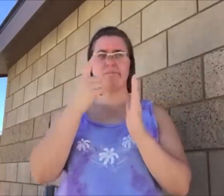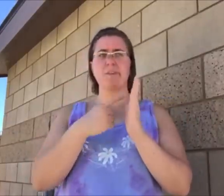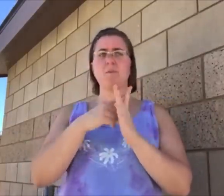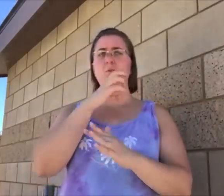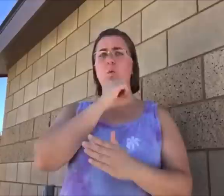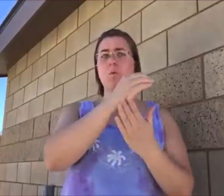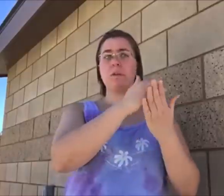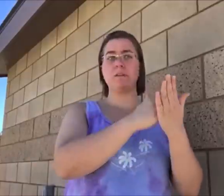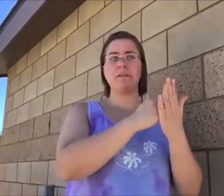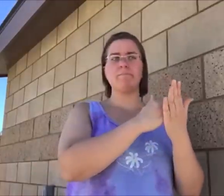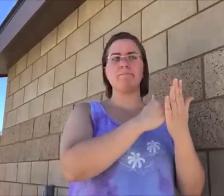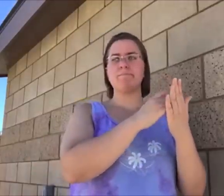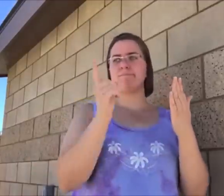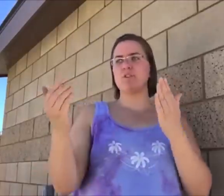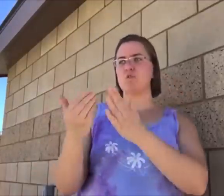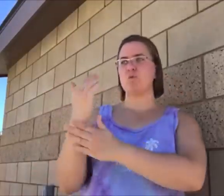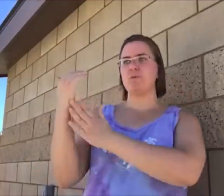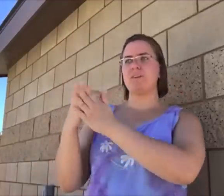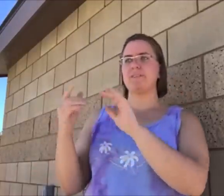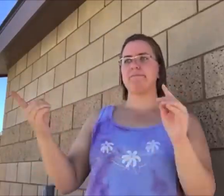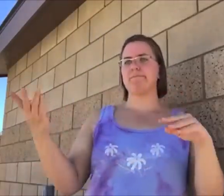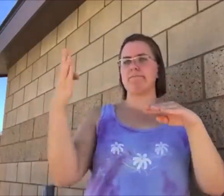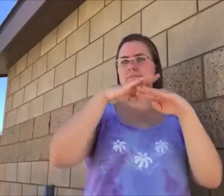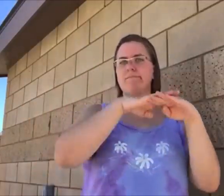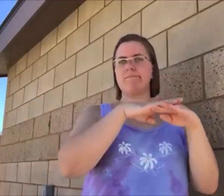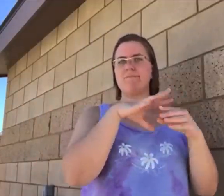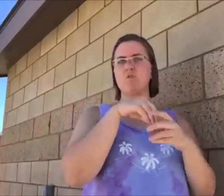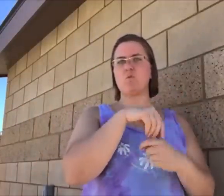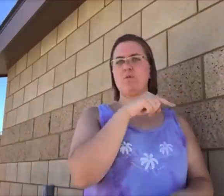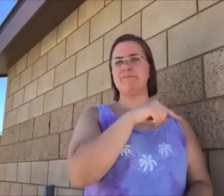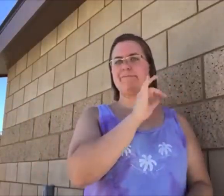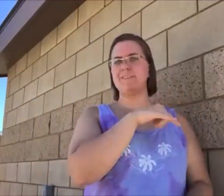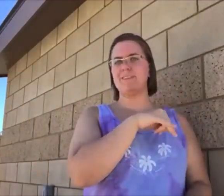because they may be building upon info taught in previous courses,